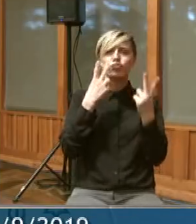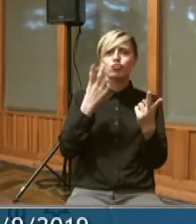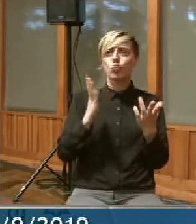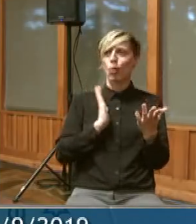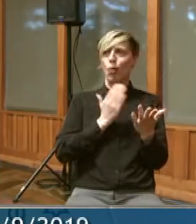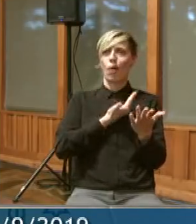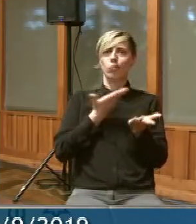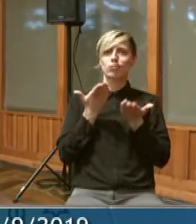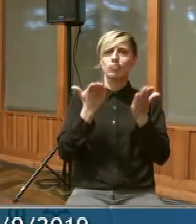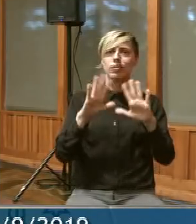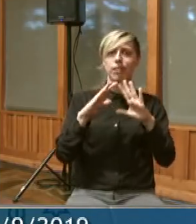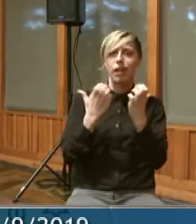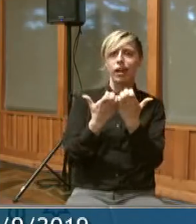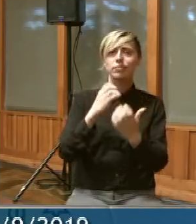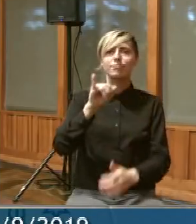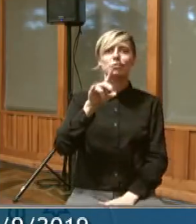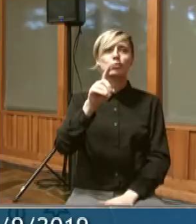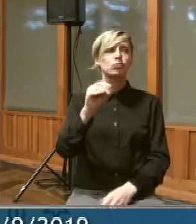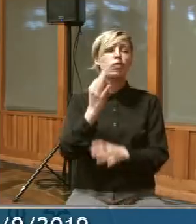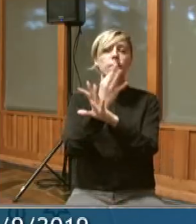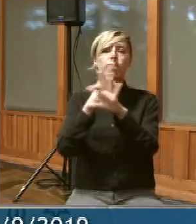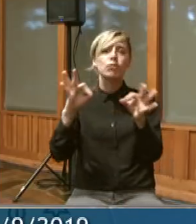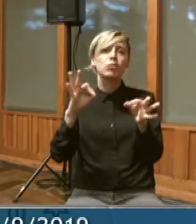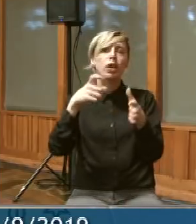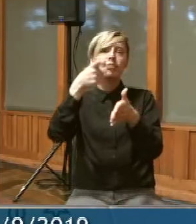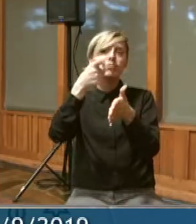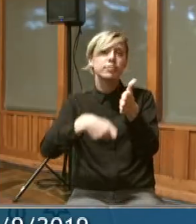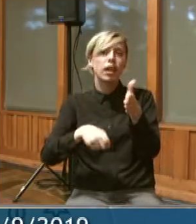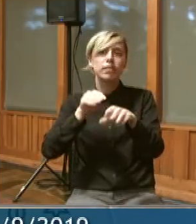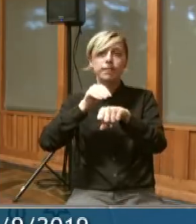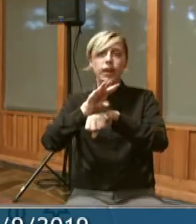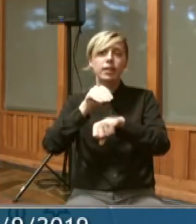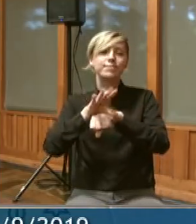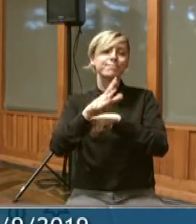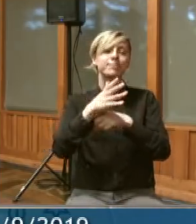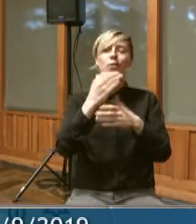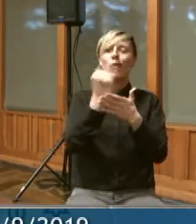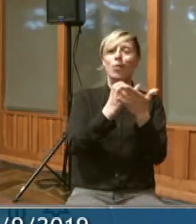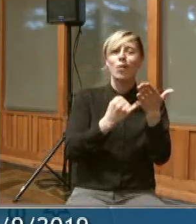COMMISSIONER FISH AND MAYOR WHEELER, COME VISIT OUR COMMUNITY CENTER. SEE WHAT WE HAVE GOING.